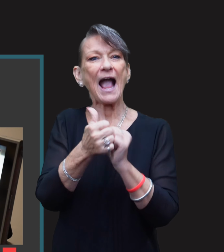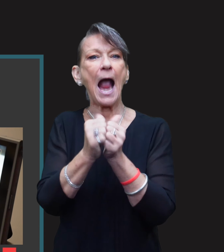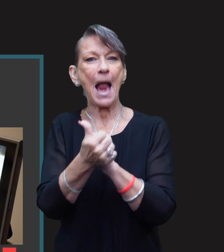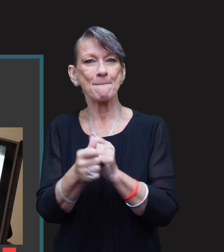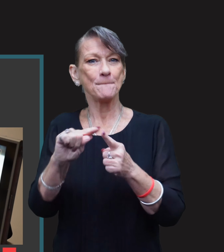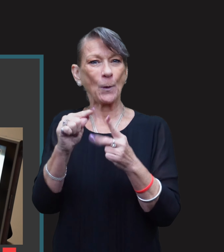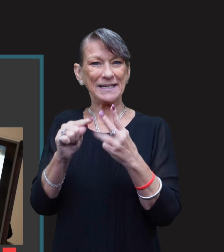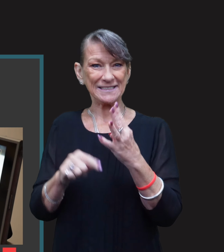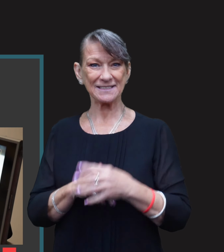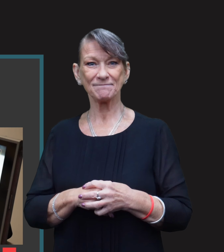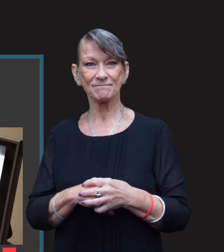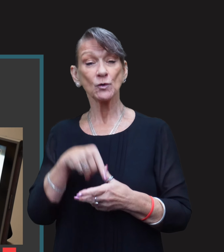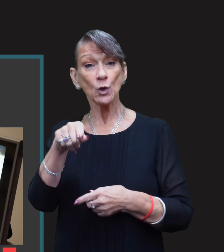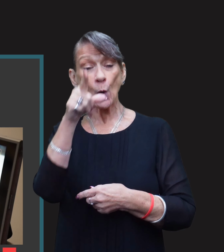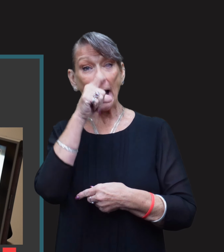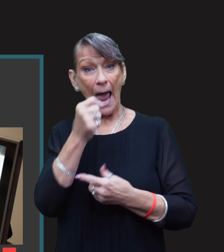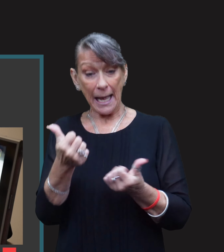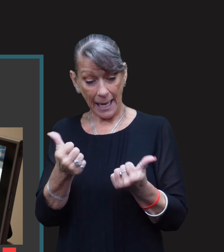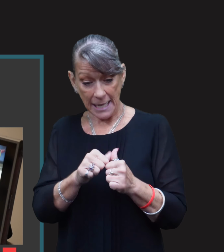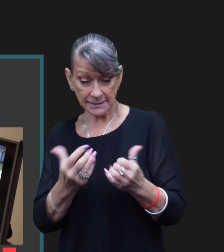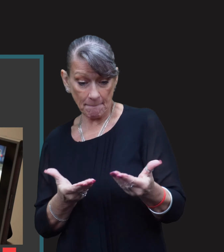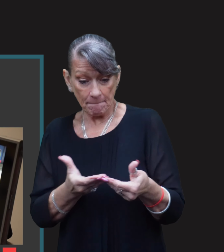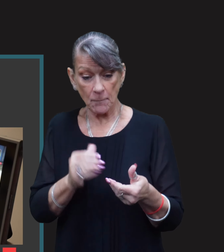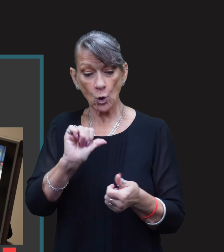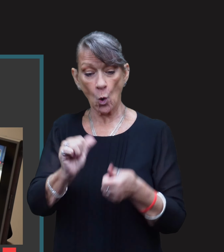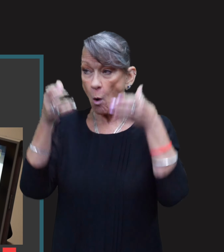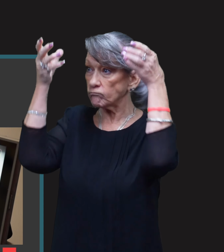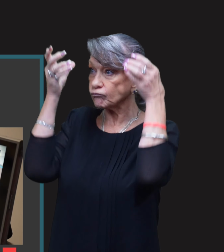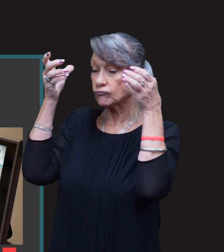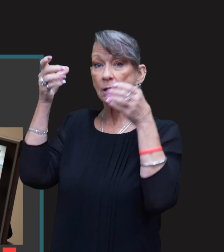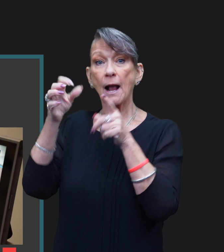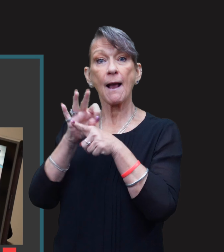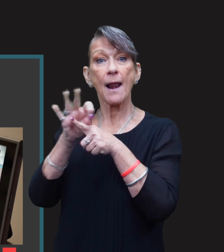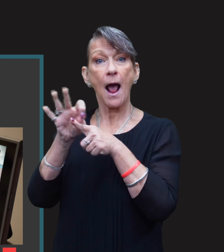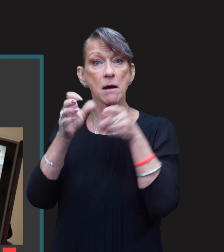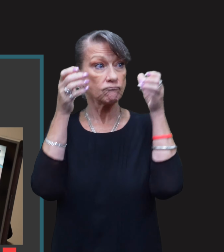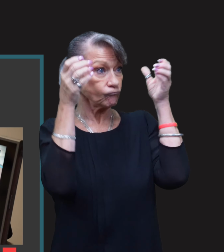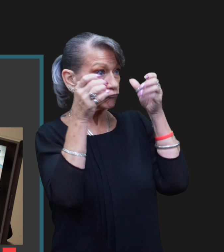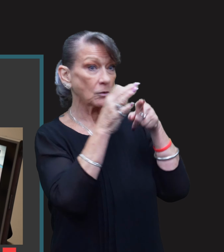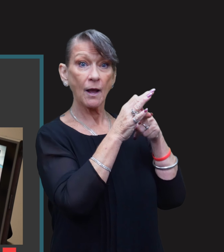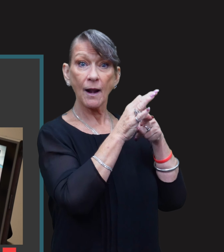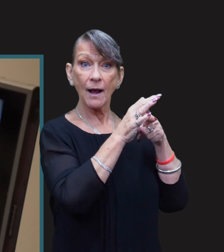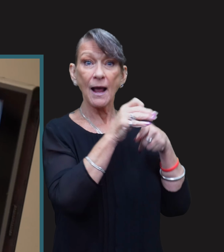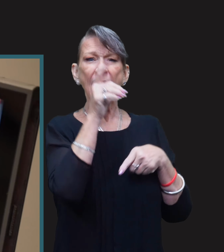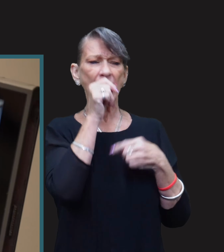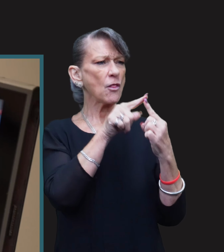You can customize your player with different helmets and colors. And, you can choose between 3 player types: